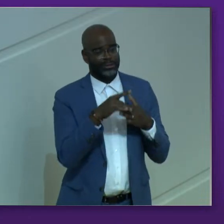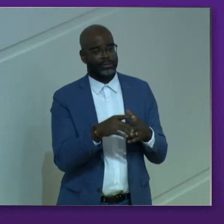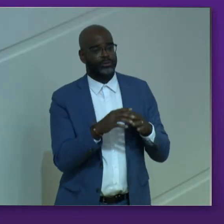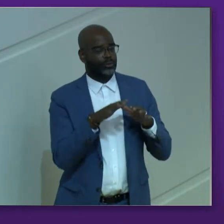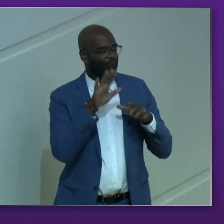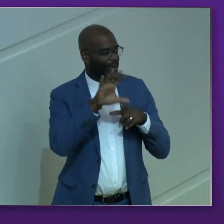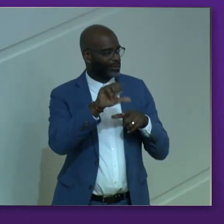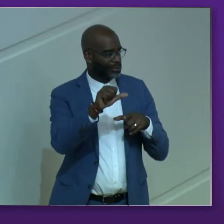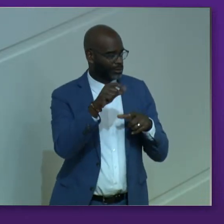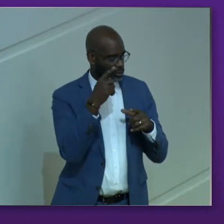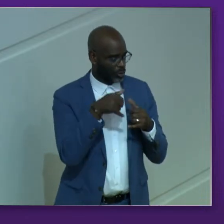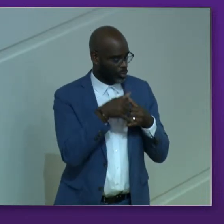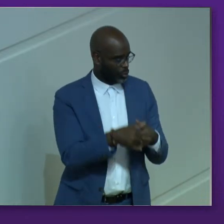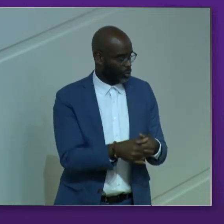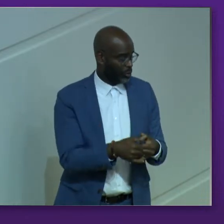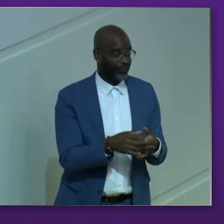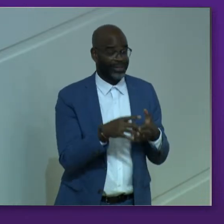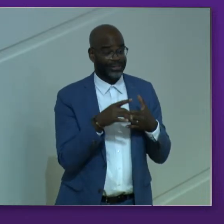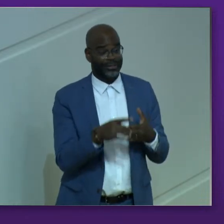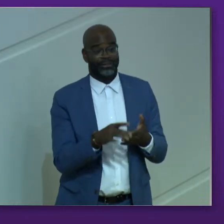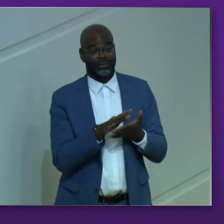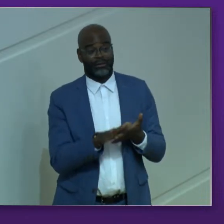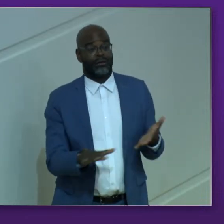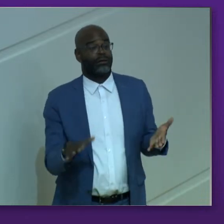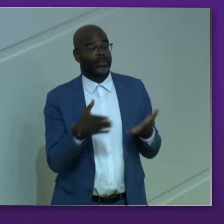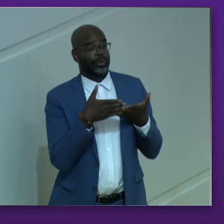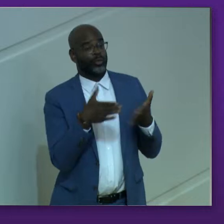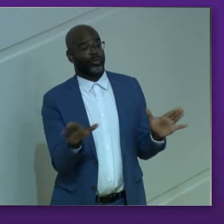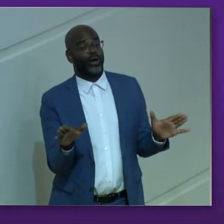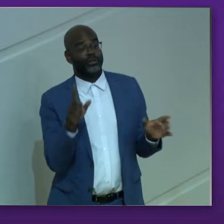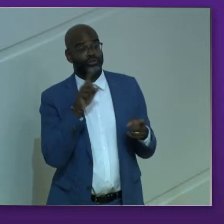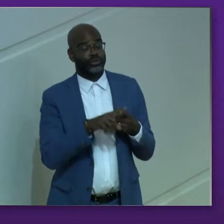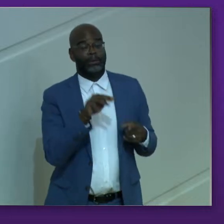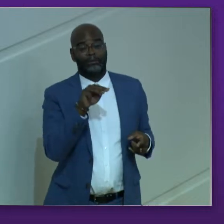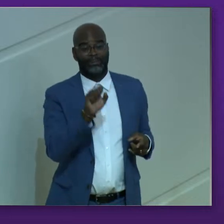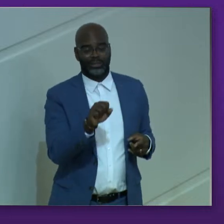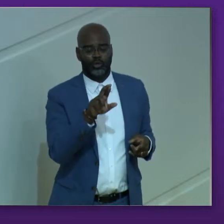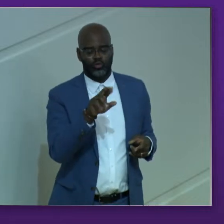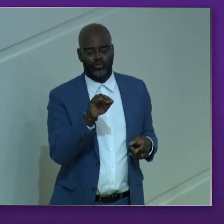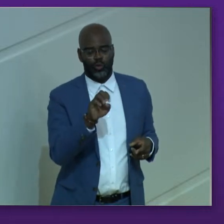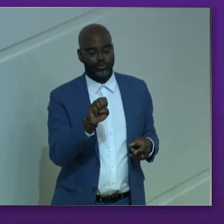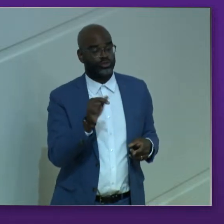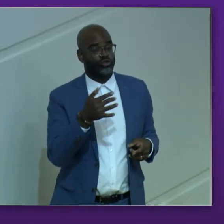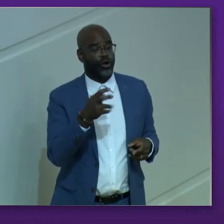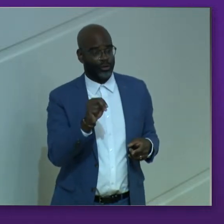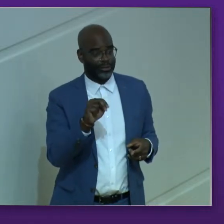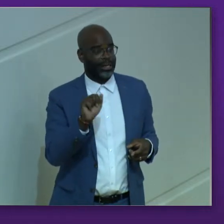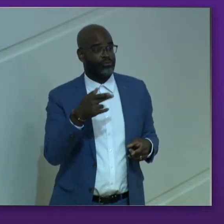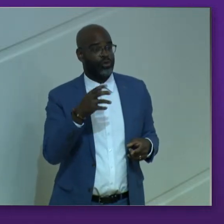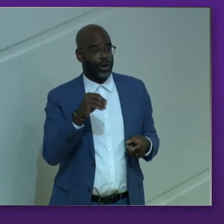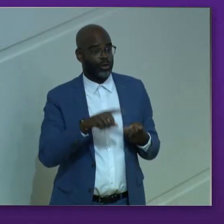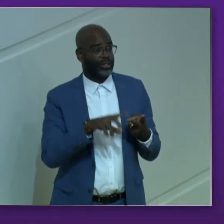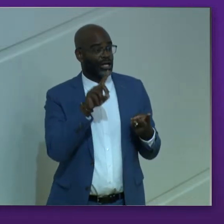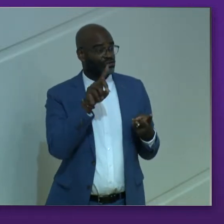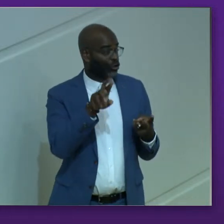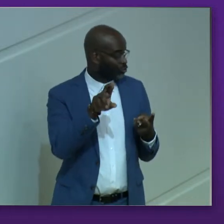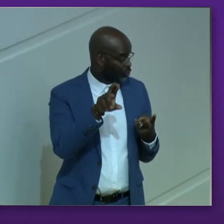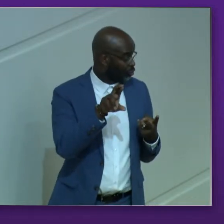THE 2024 ADMINISTERED OF LEADERSHIP AWARD OF EXCELLENCE IN LEADING A COLLEGE WIDE